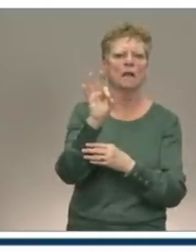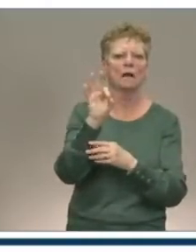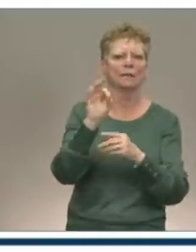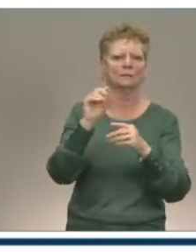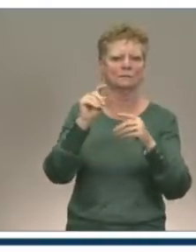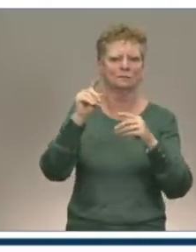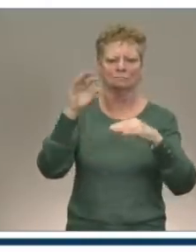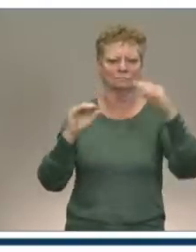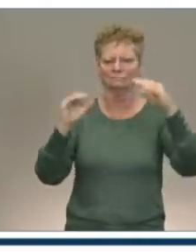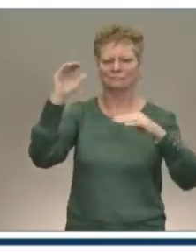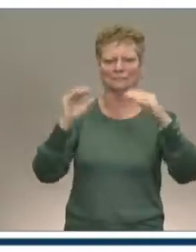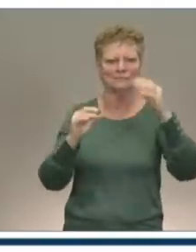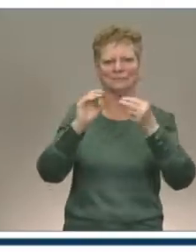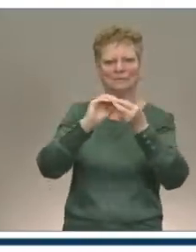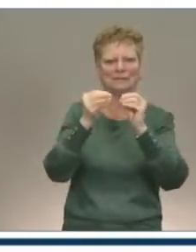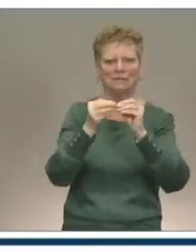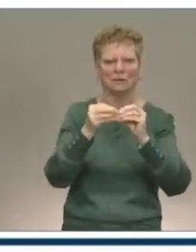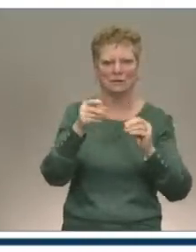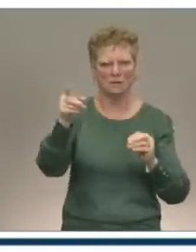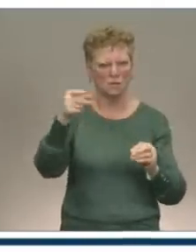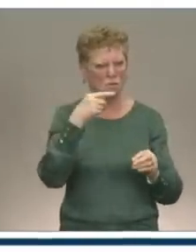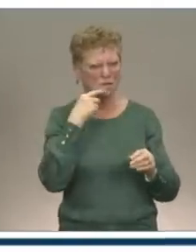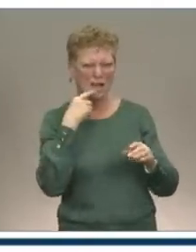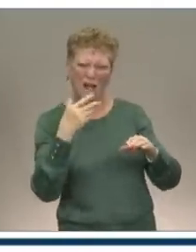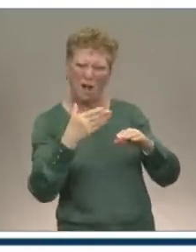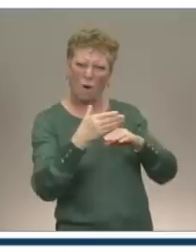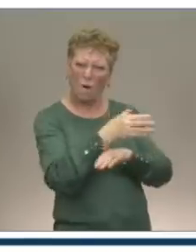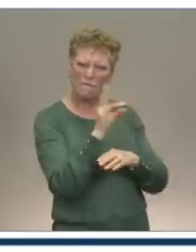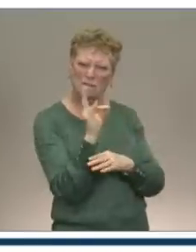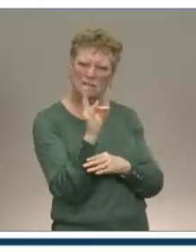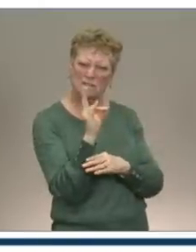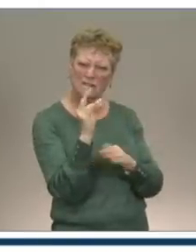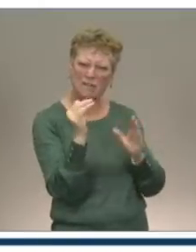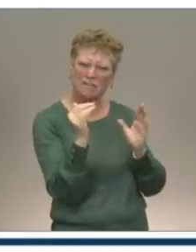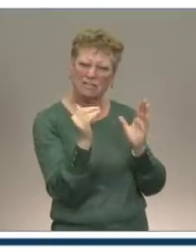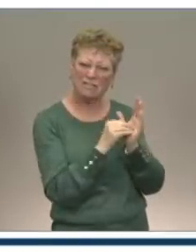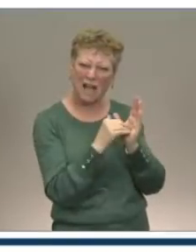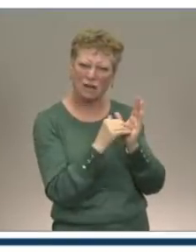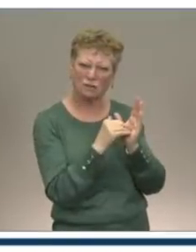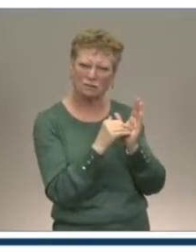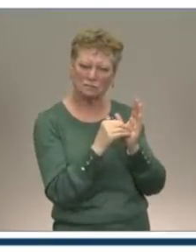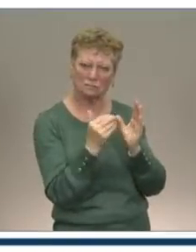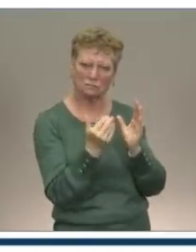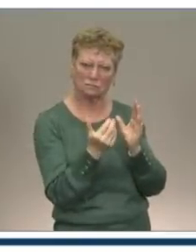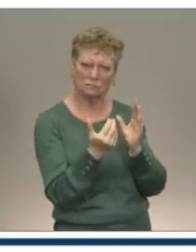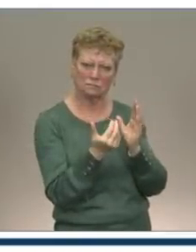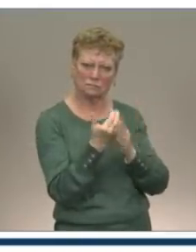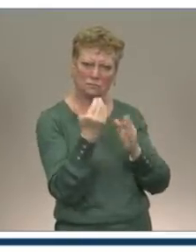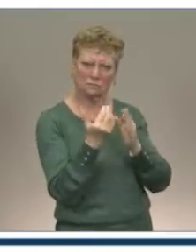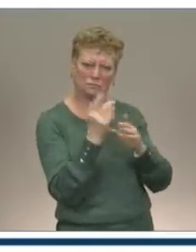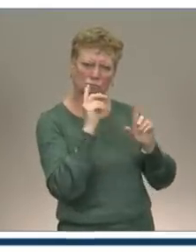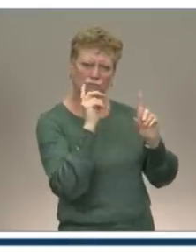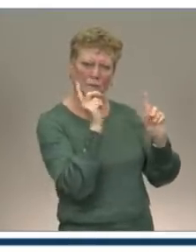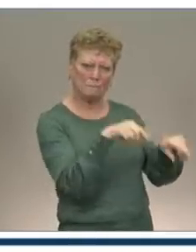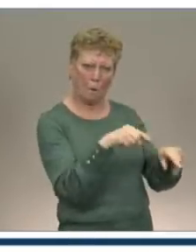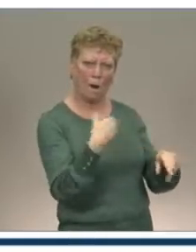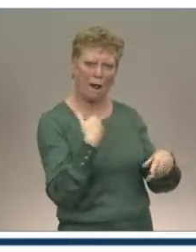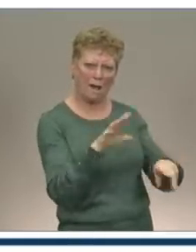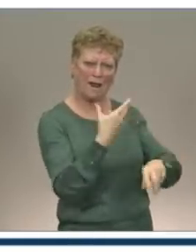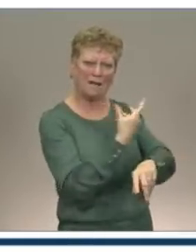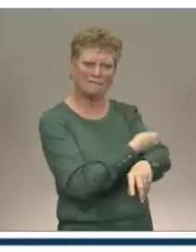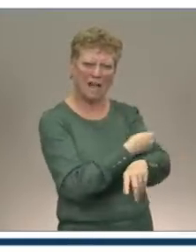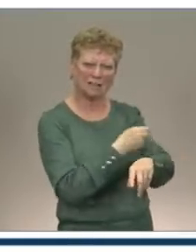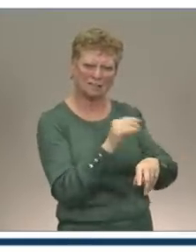but so there's over 7 000 newly newly reported in one day is that reflecting that well i was i